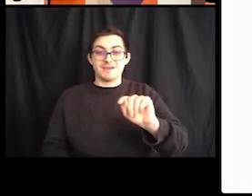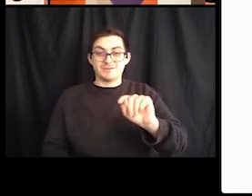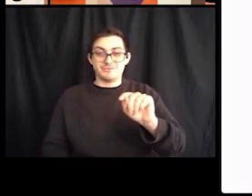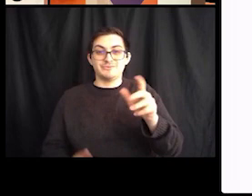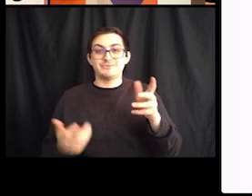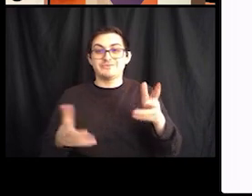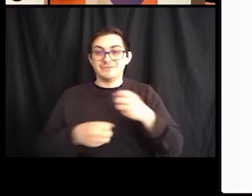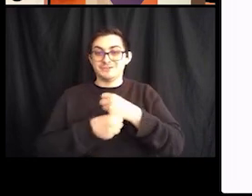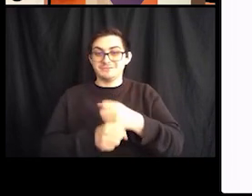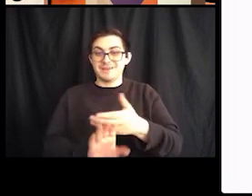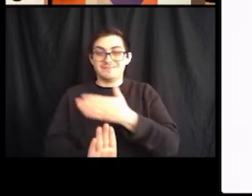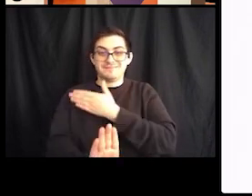It's looking pretty good already.